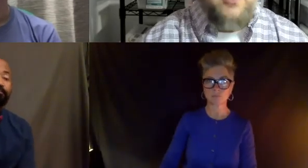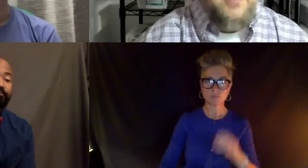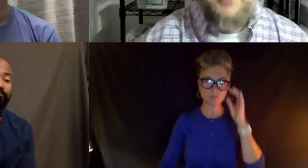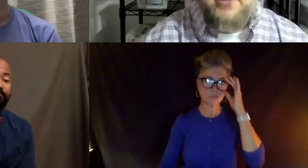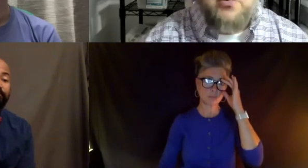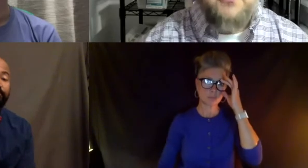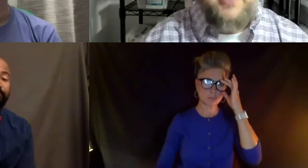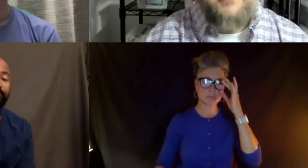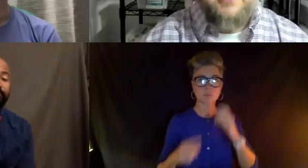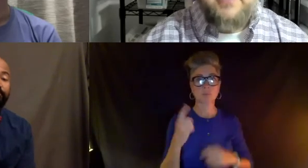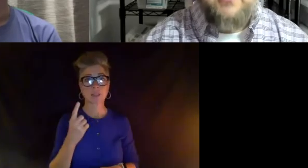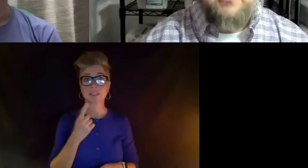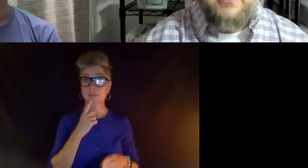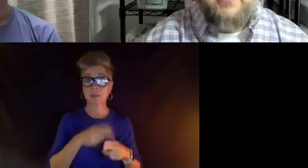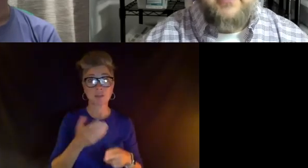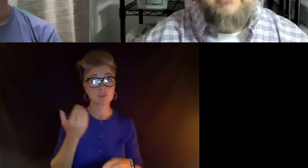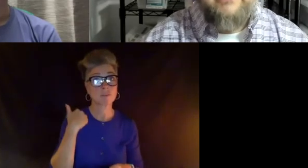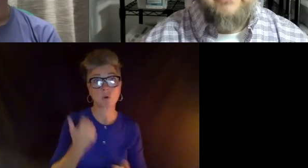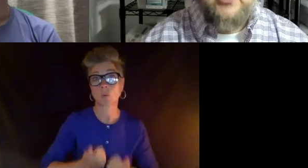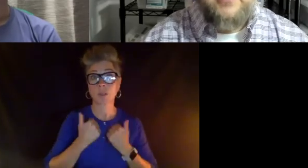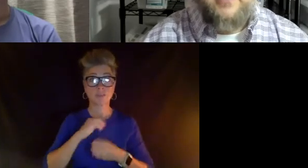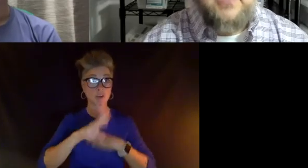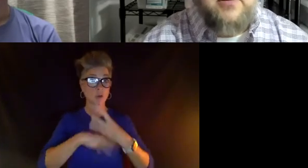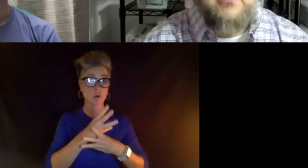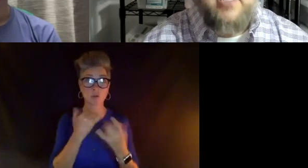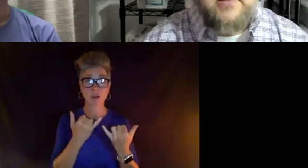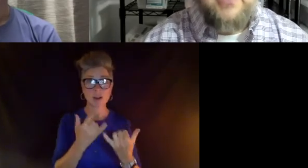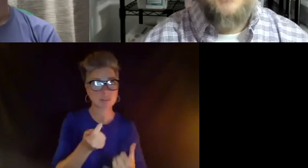we're living in a world right now that's a little bit toxic and a little hostile.